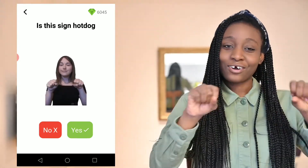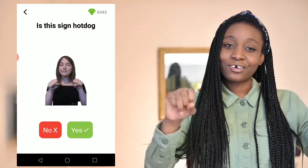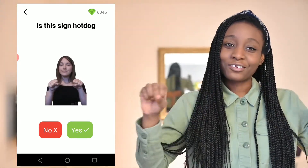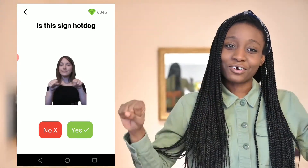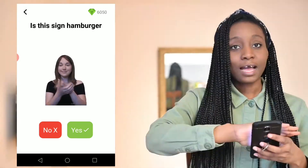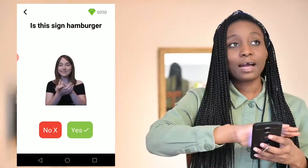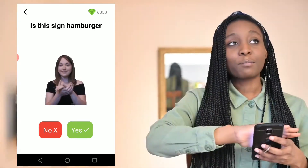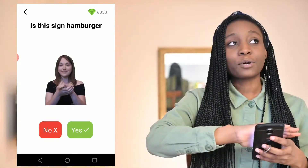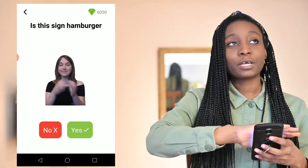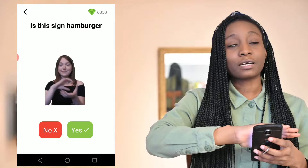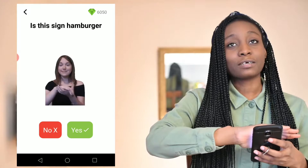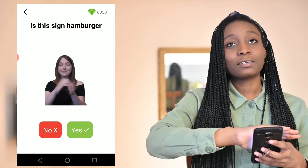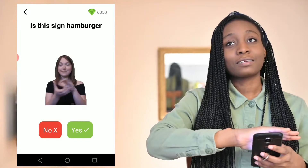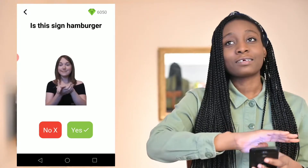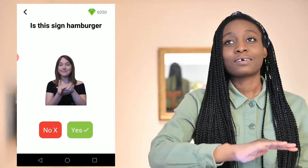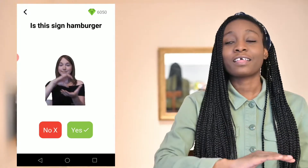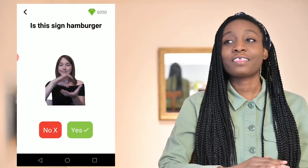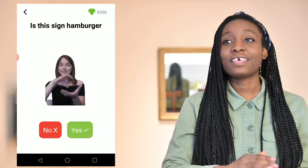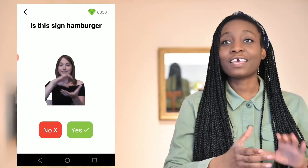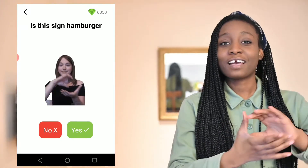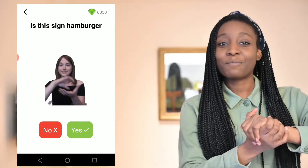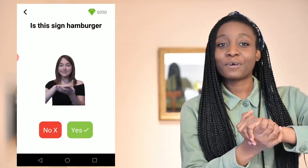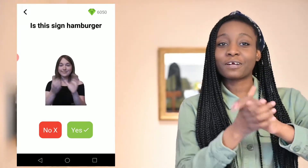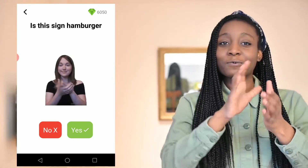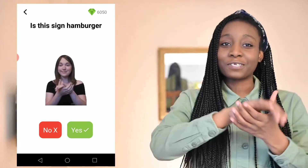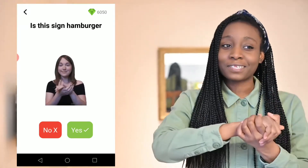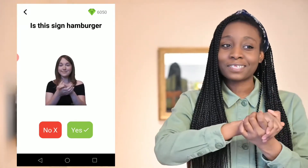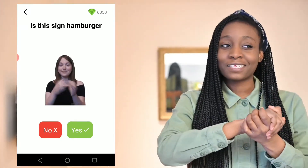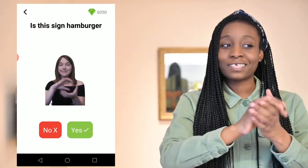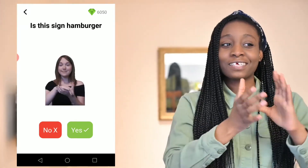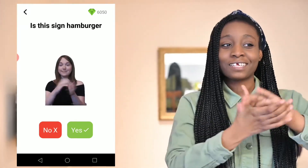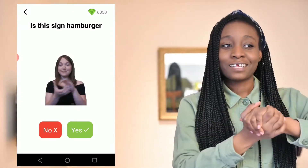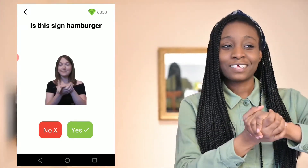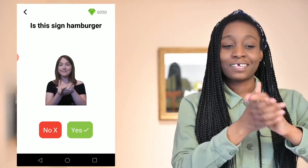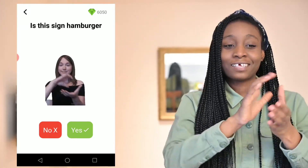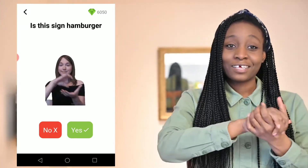Hamburger, I think a hamburger was [signs]